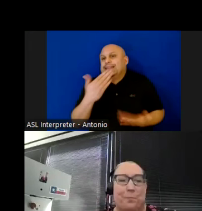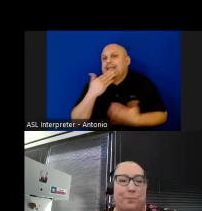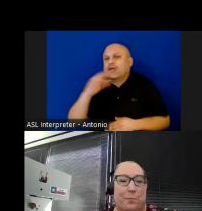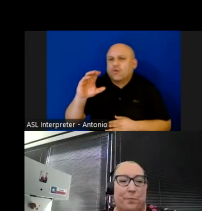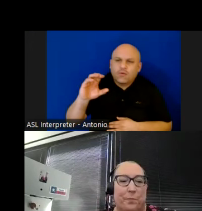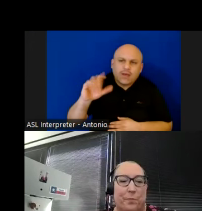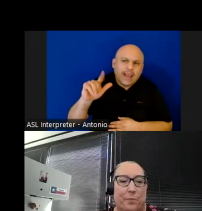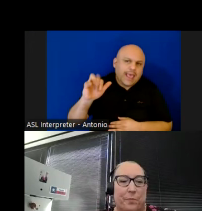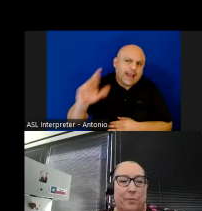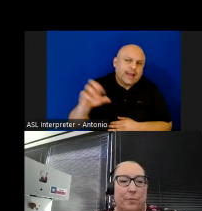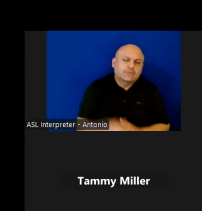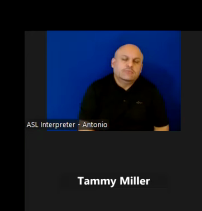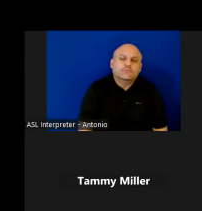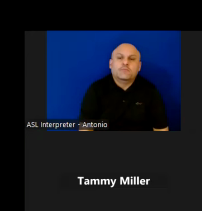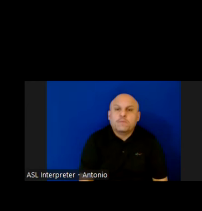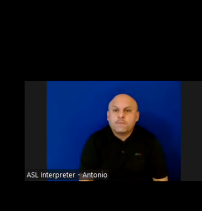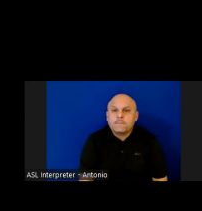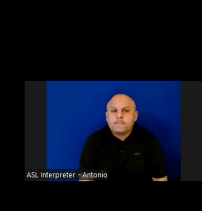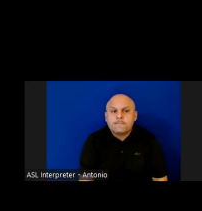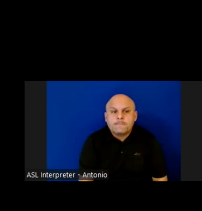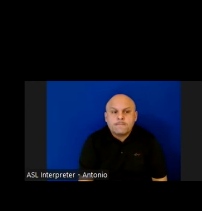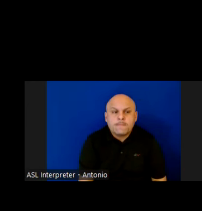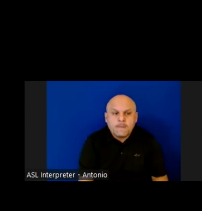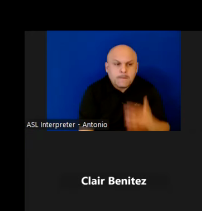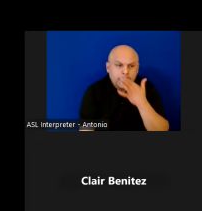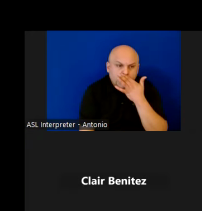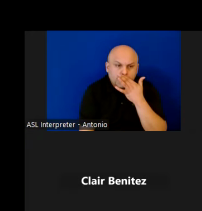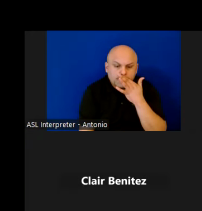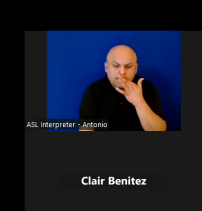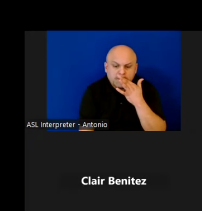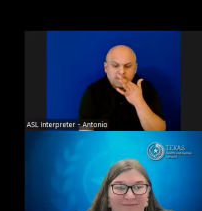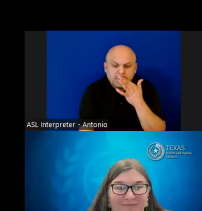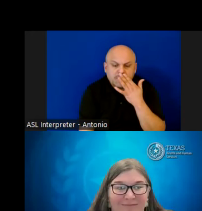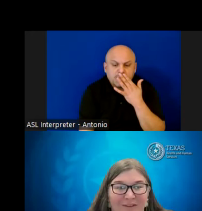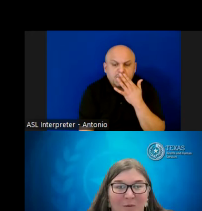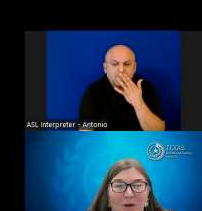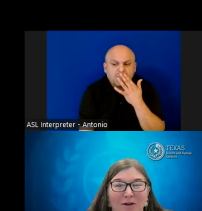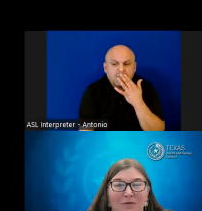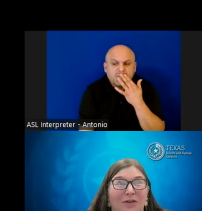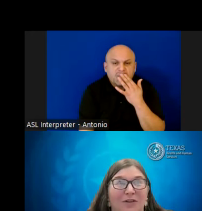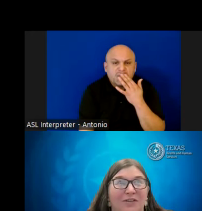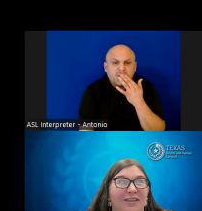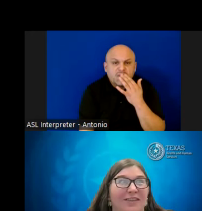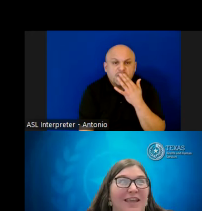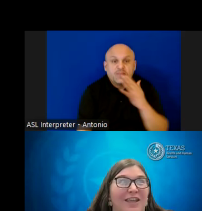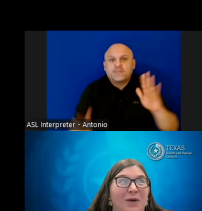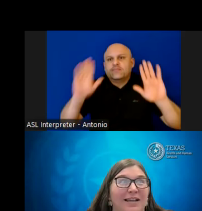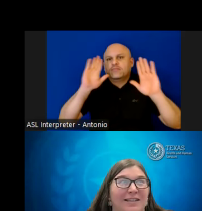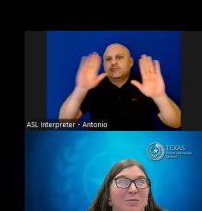Thank you, Clair.